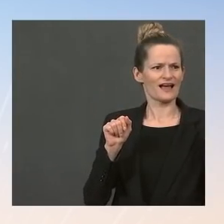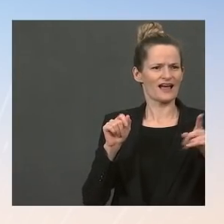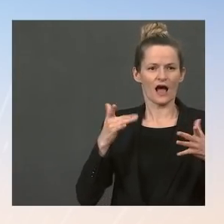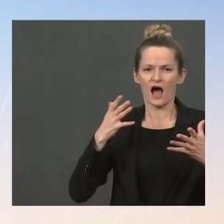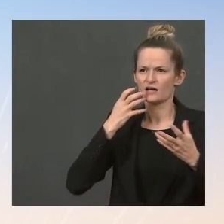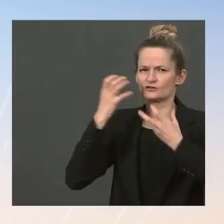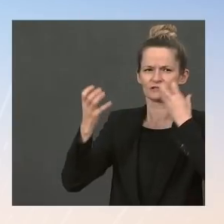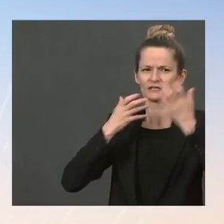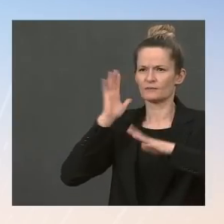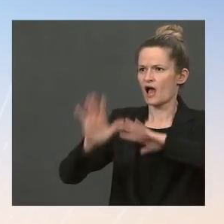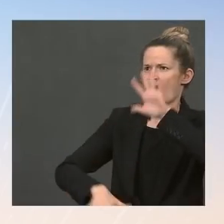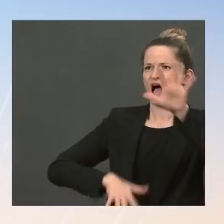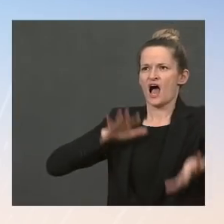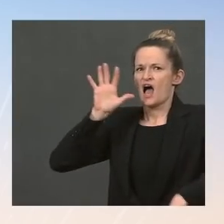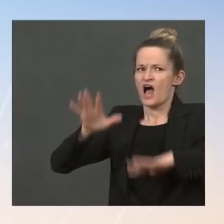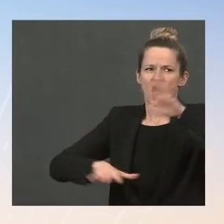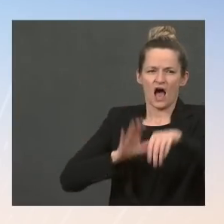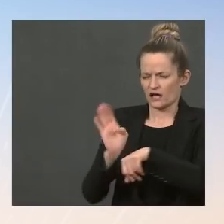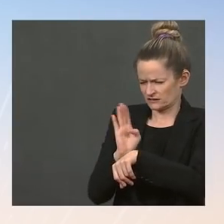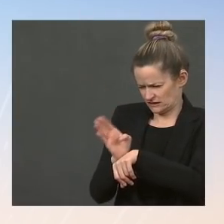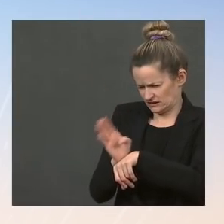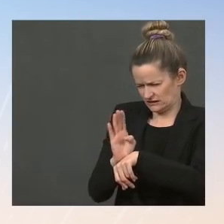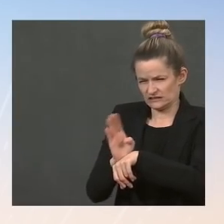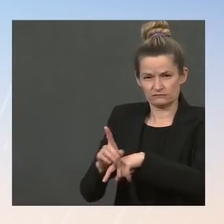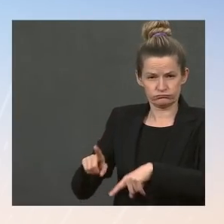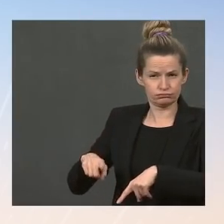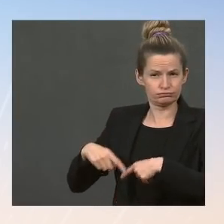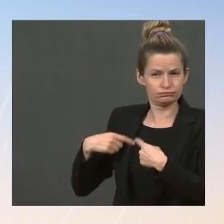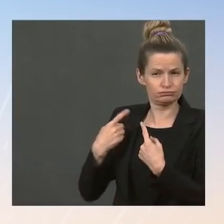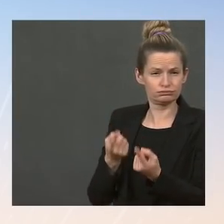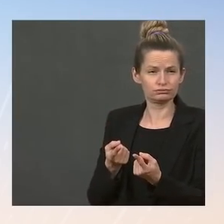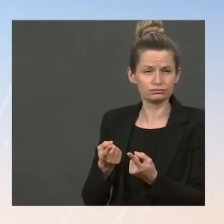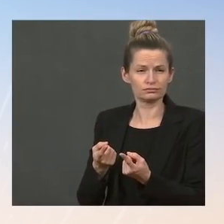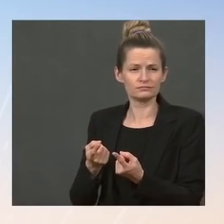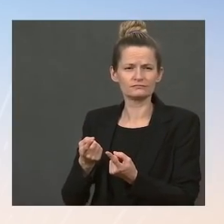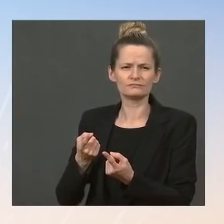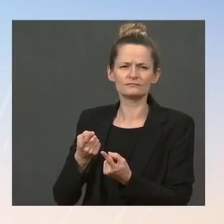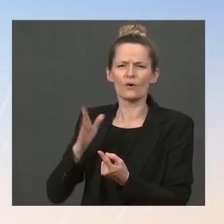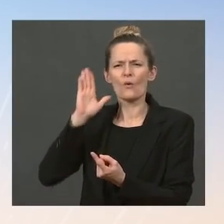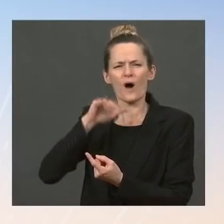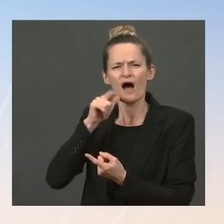you just wait until there's, like, a quiet moment to appoint somebody? Or does that have any impact whatsoever on what's going on?